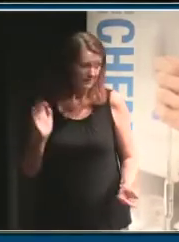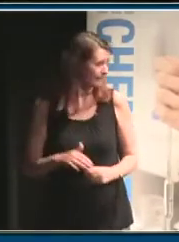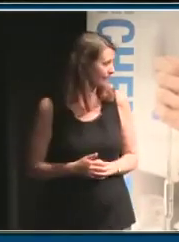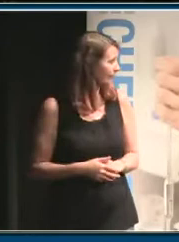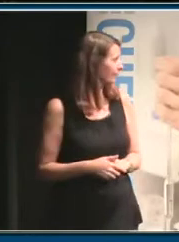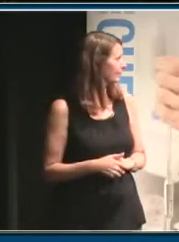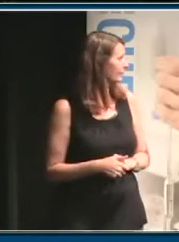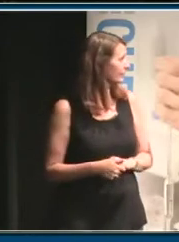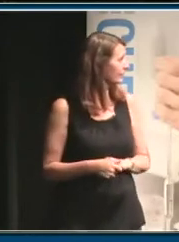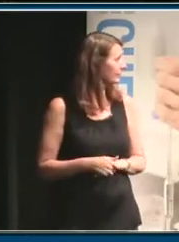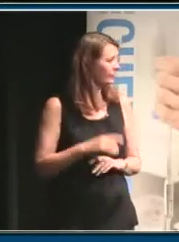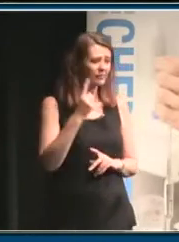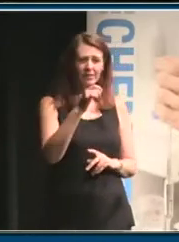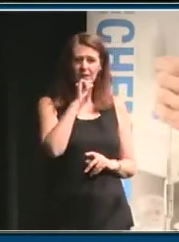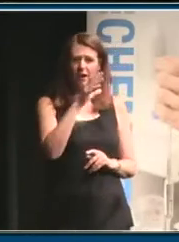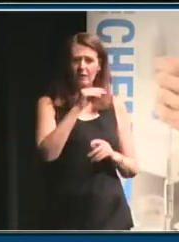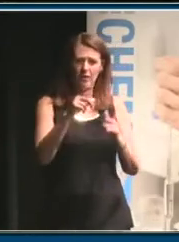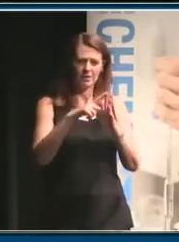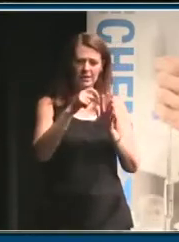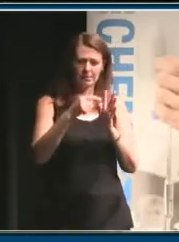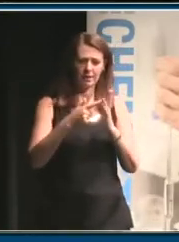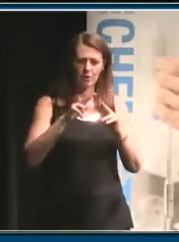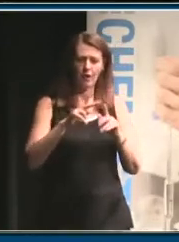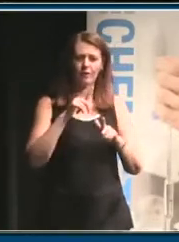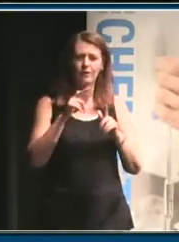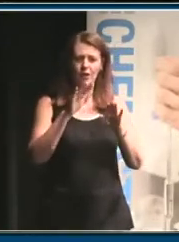There was a guy from the department of transportation there with a clipboard watching